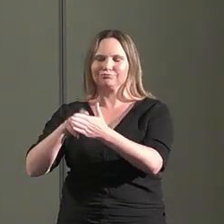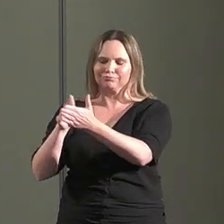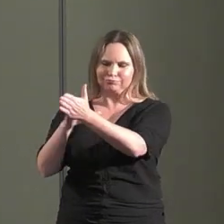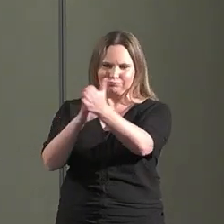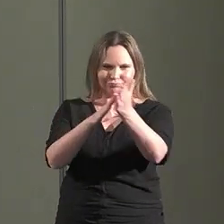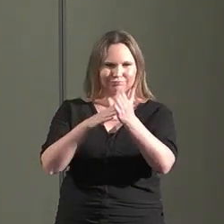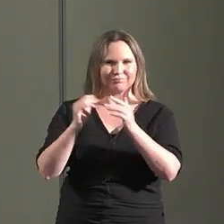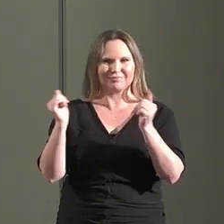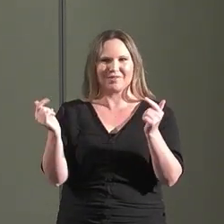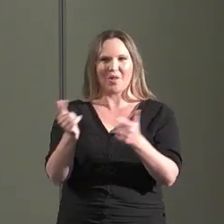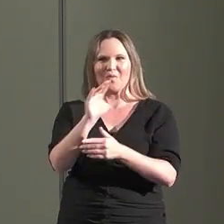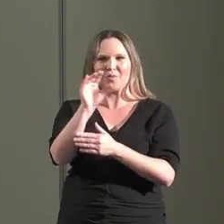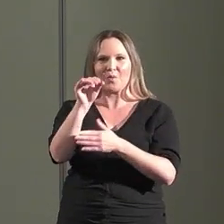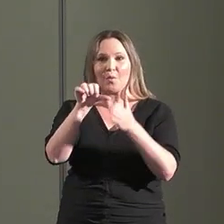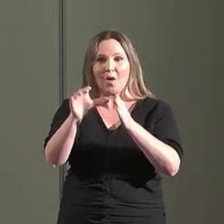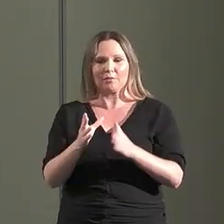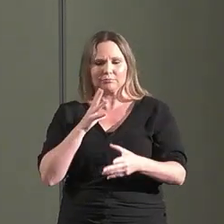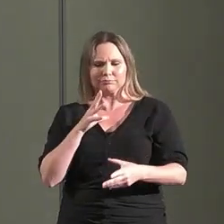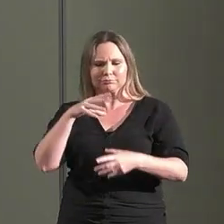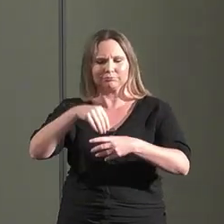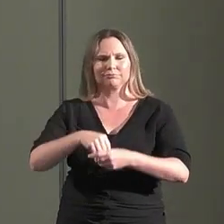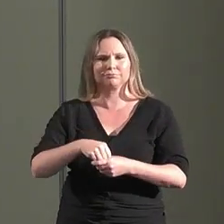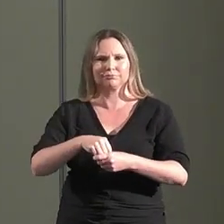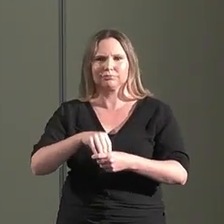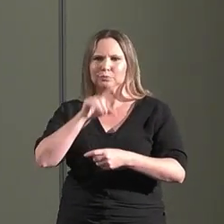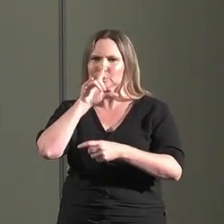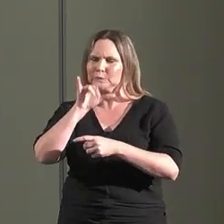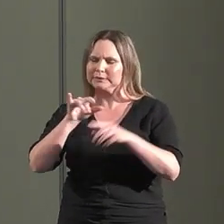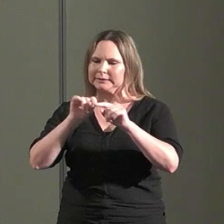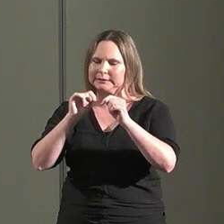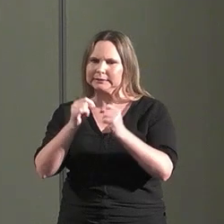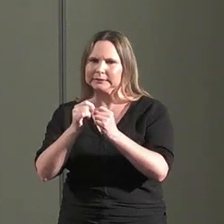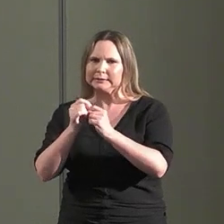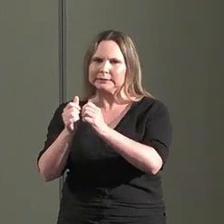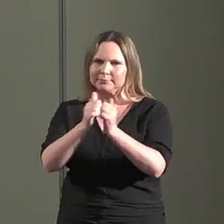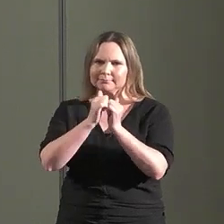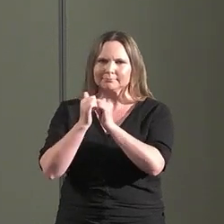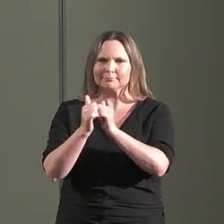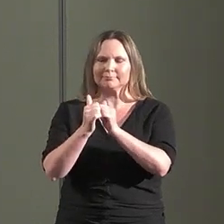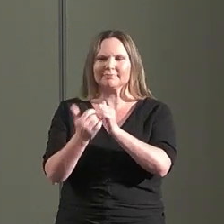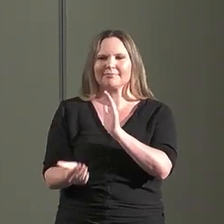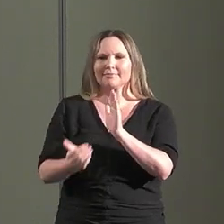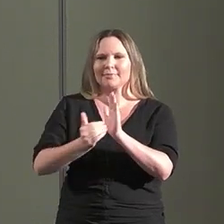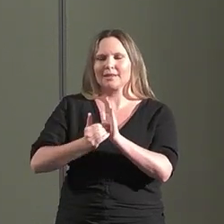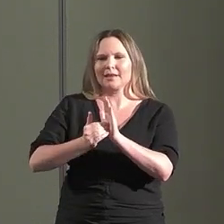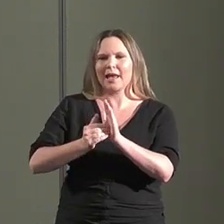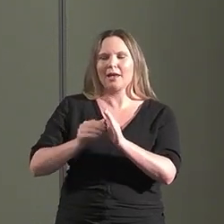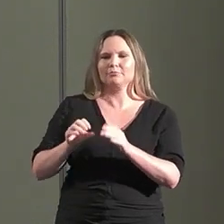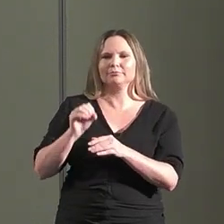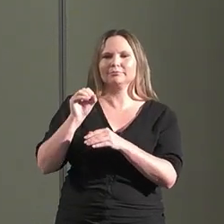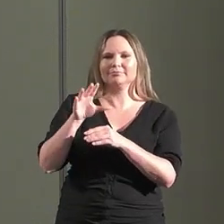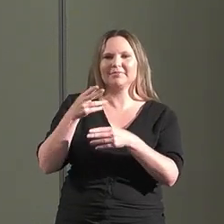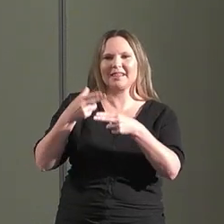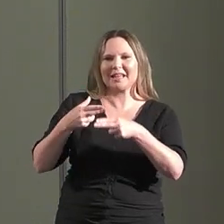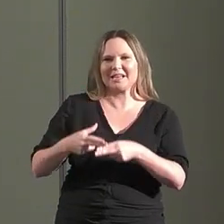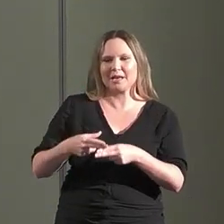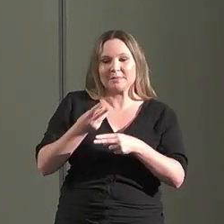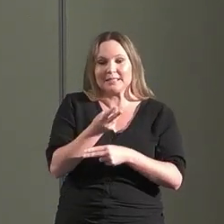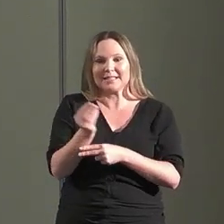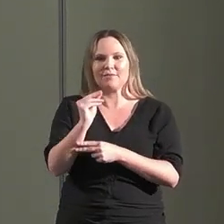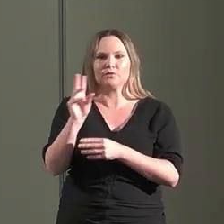the authors it was a team effort I want to name them there were several from University